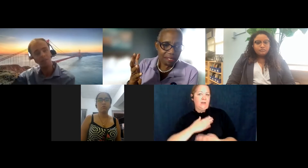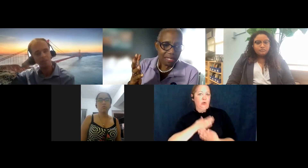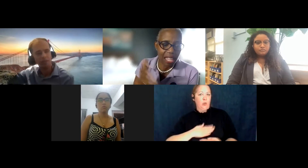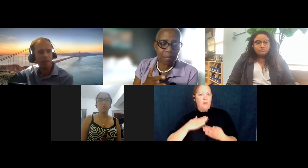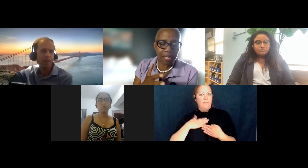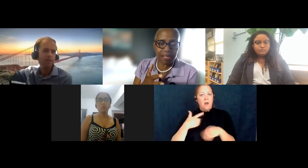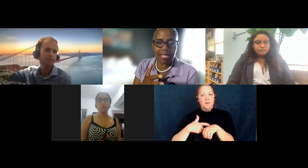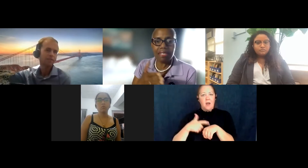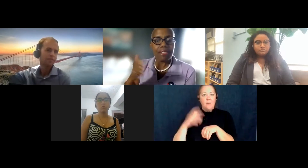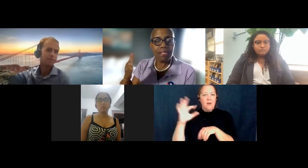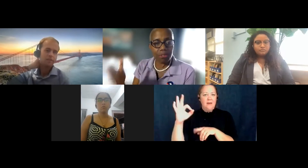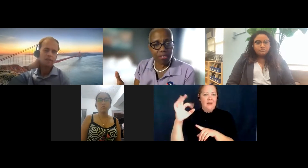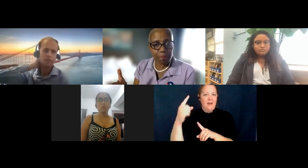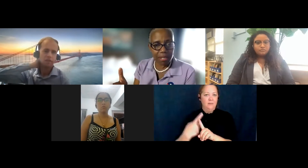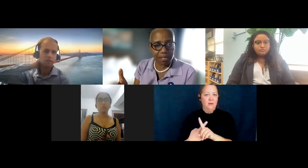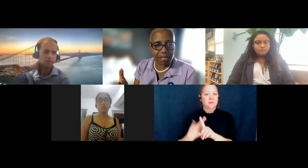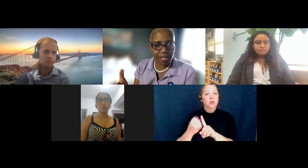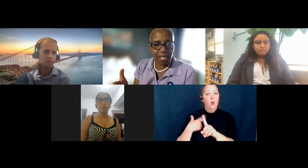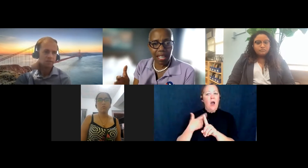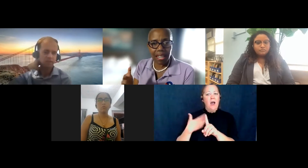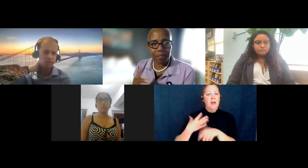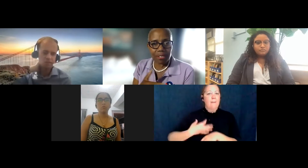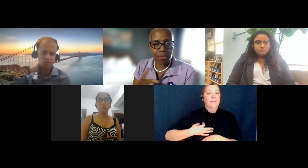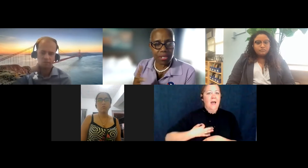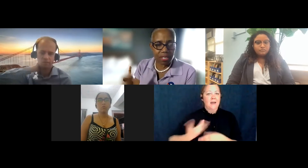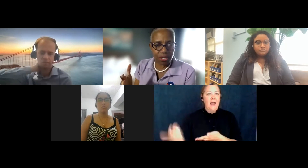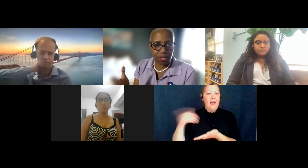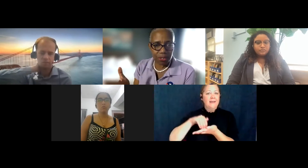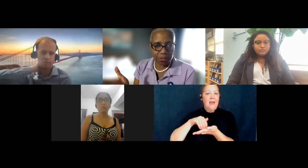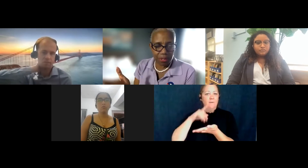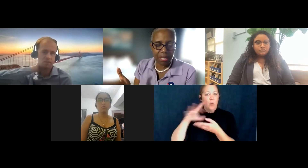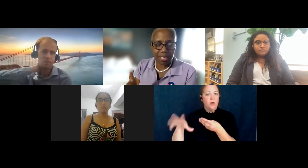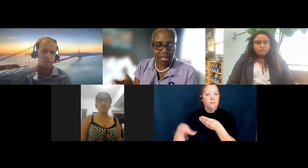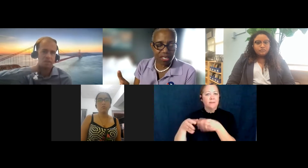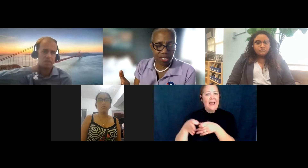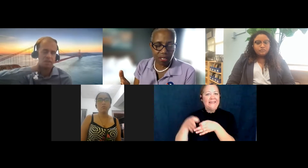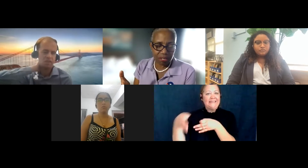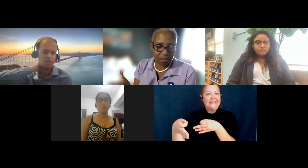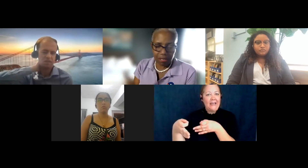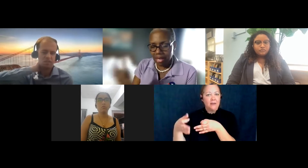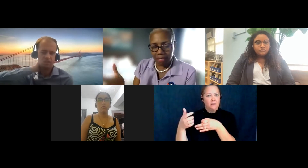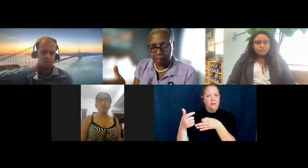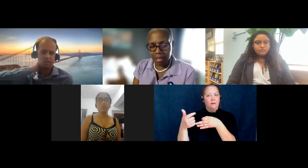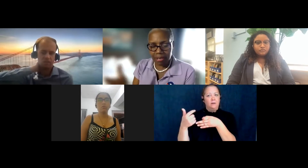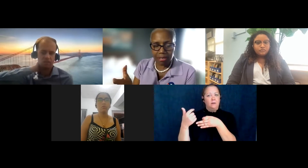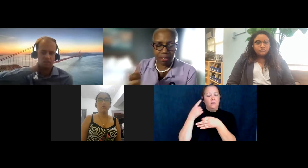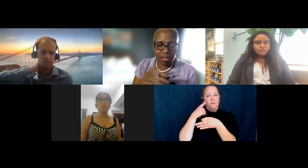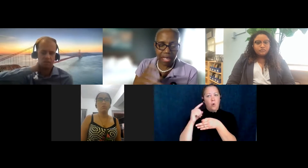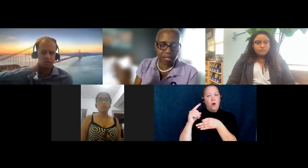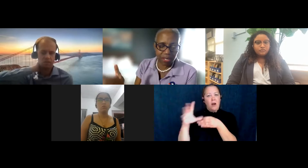9 months into 12 months. I was going to do an additional two and a half months so that I could